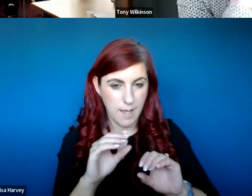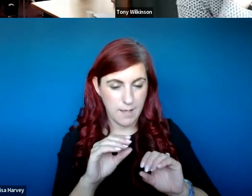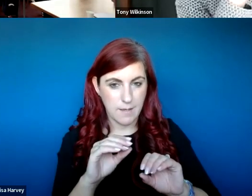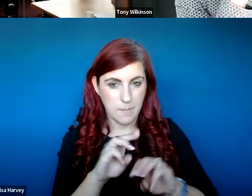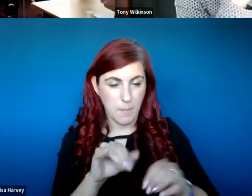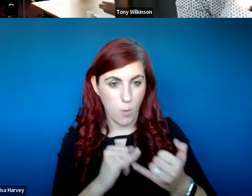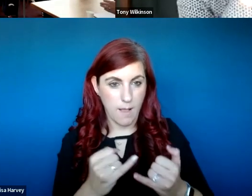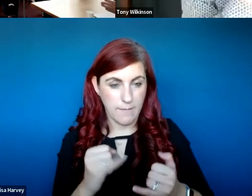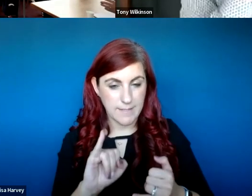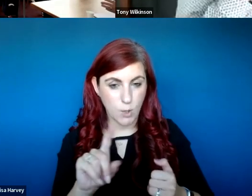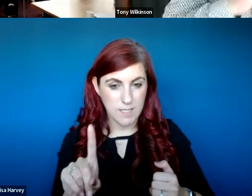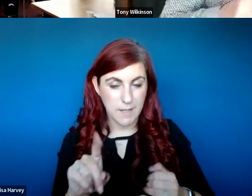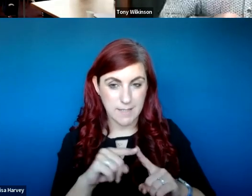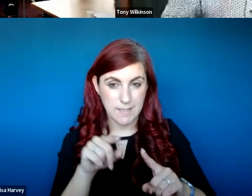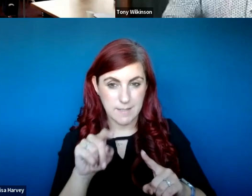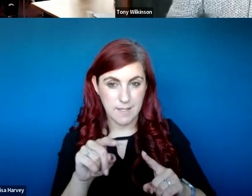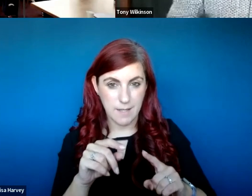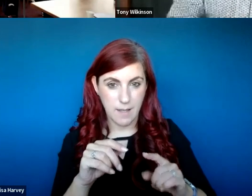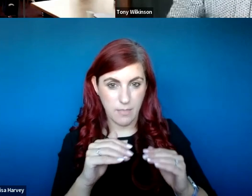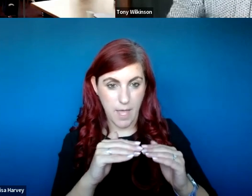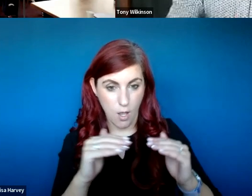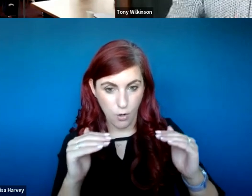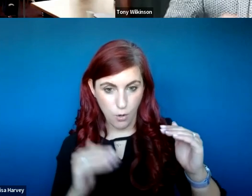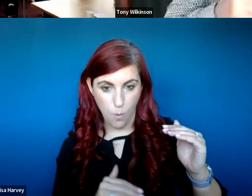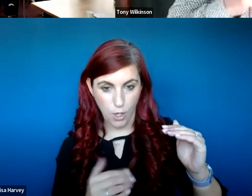on average, lower than that in the general population.